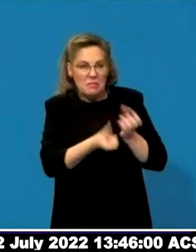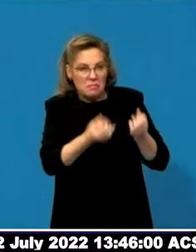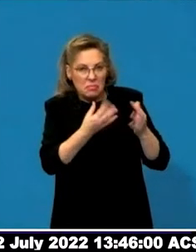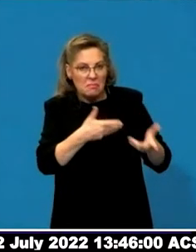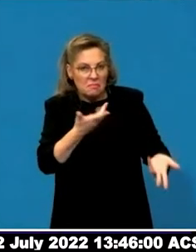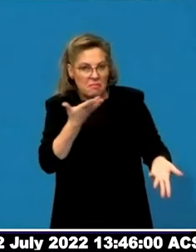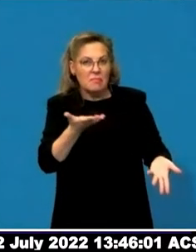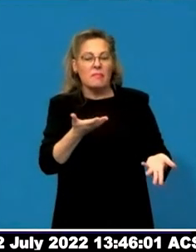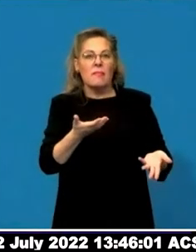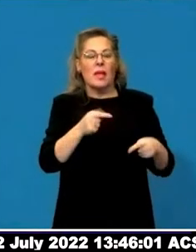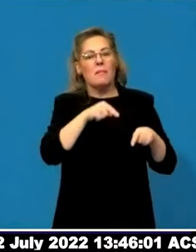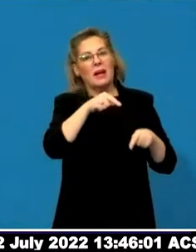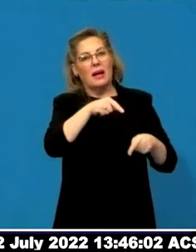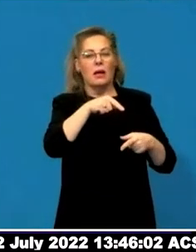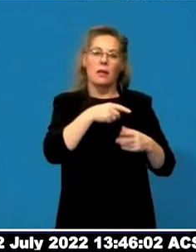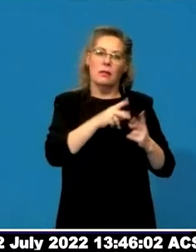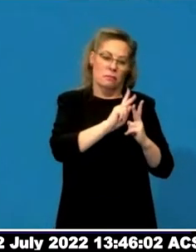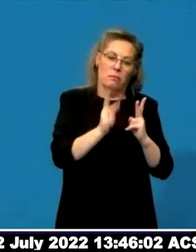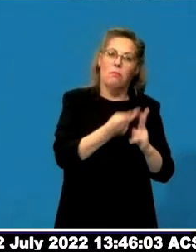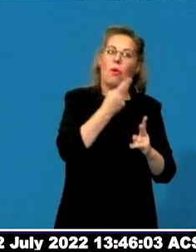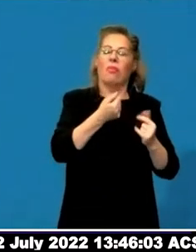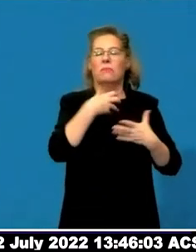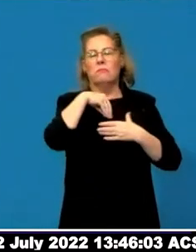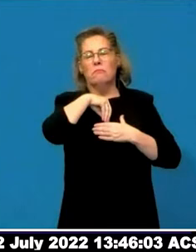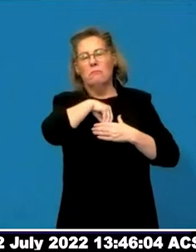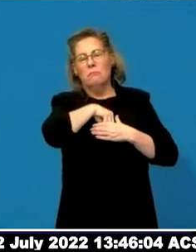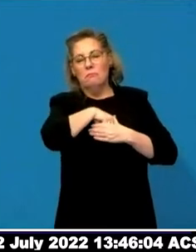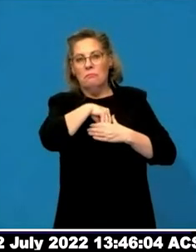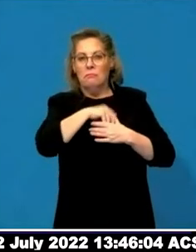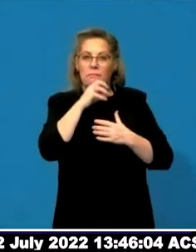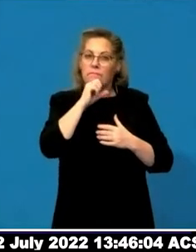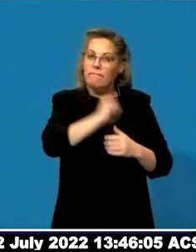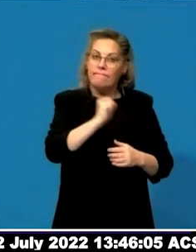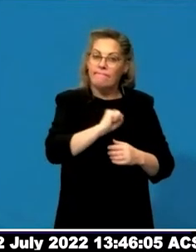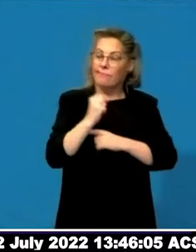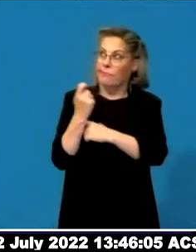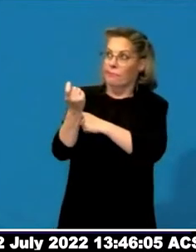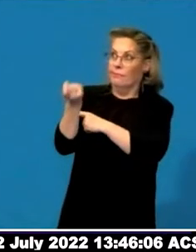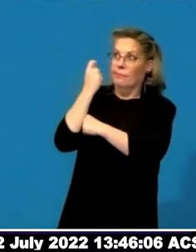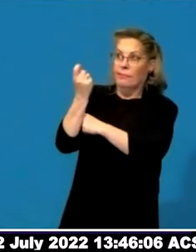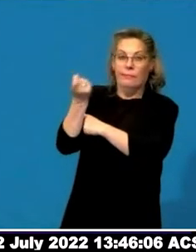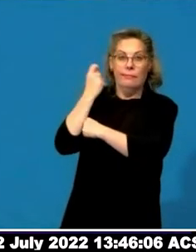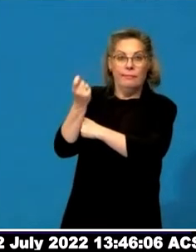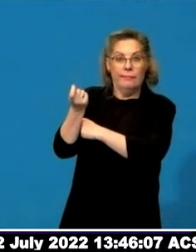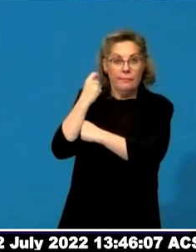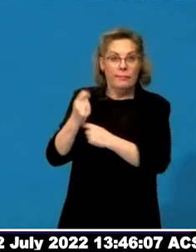They are being ignored all the time. So they have been ringing Kim and Di.